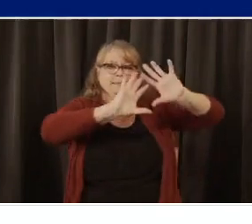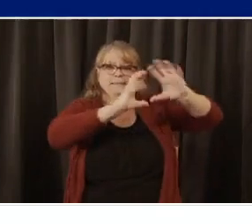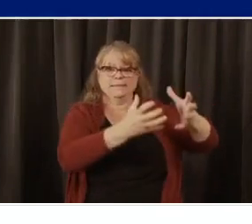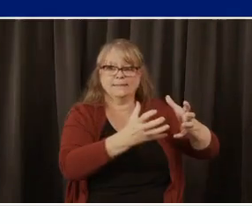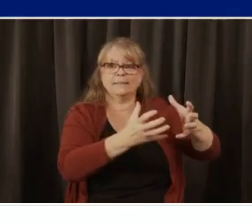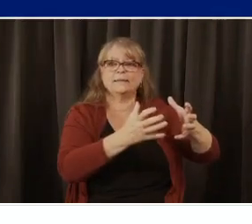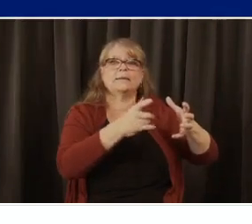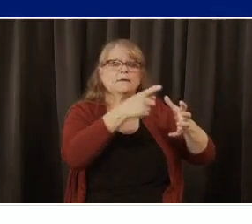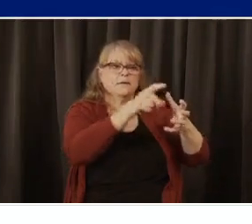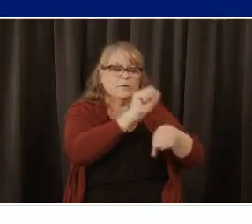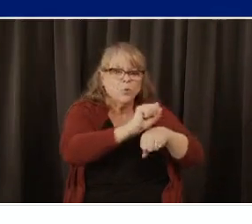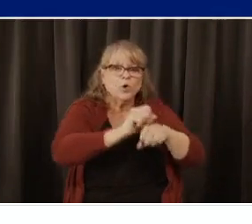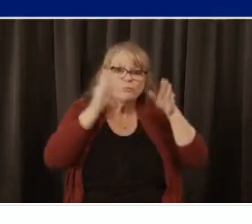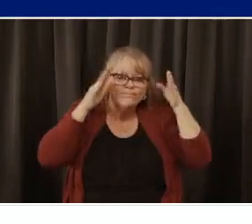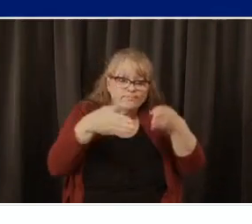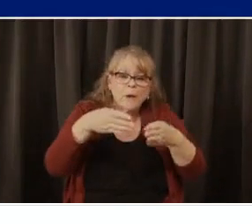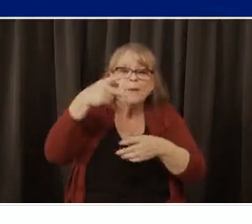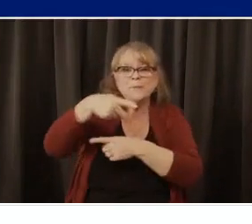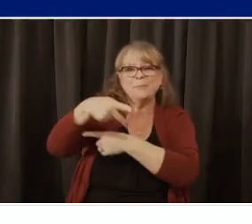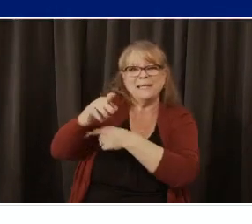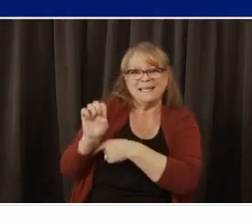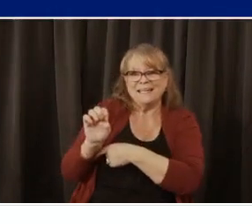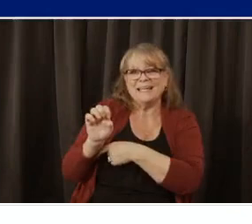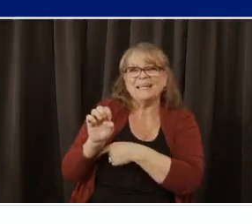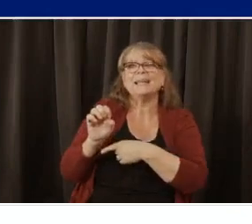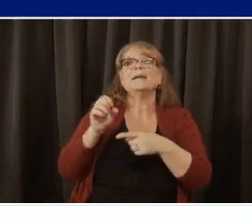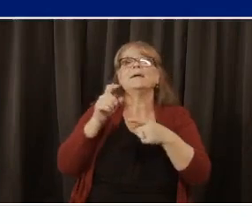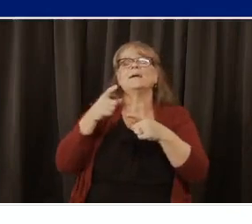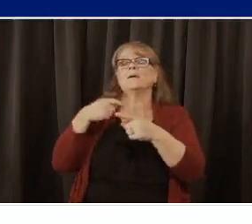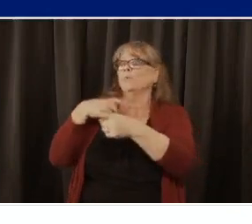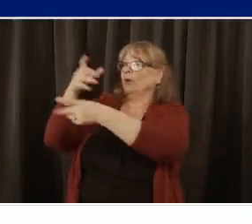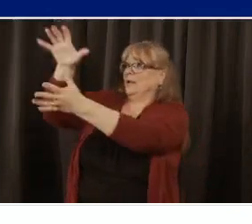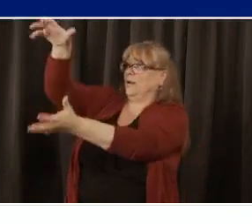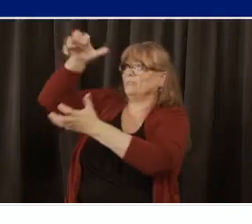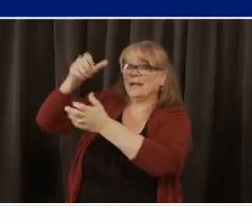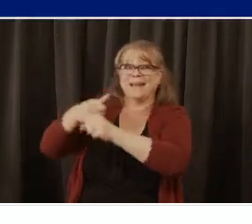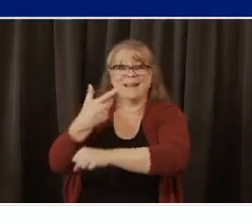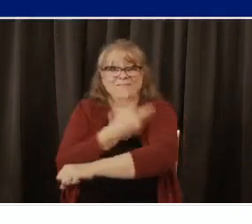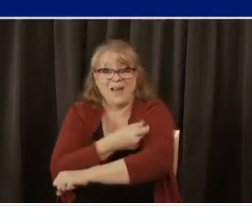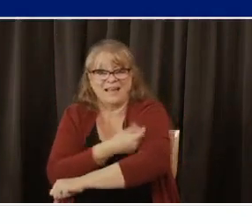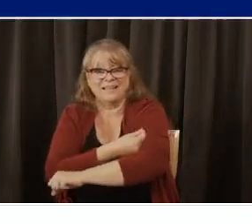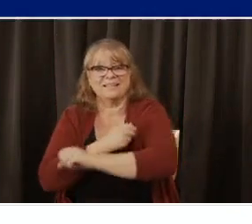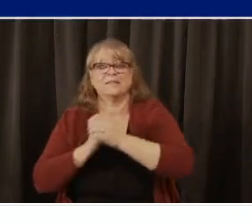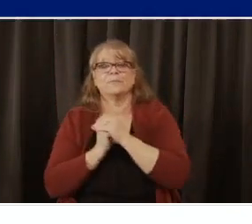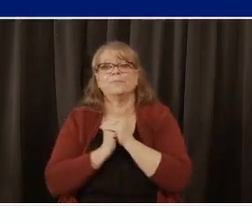So, because of this diligence, the state of Colorado was able to avoid